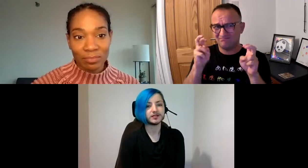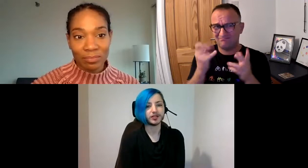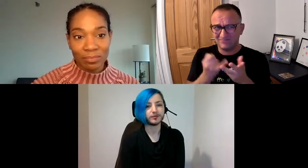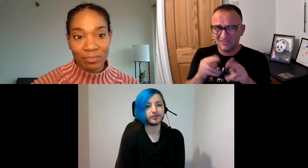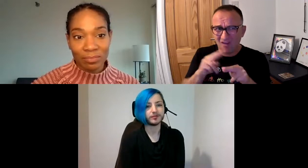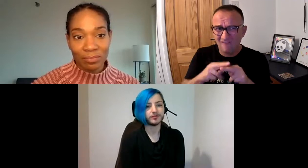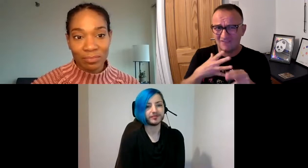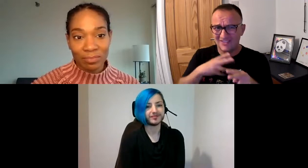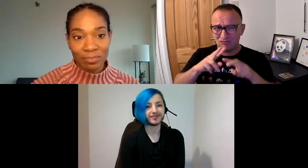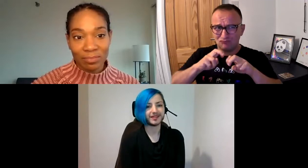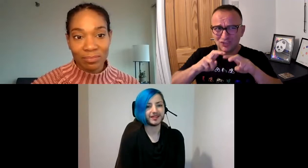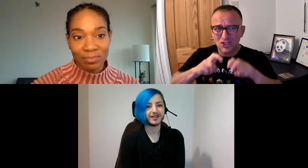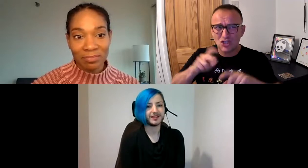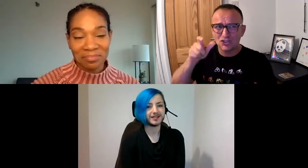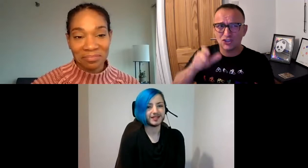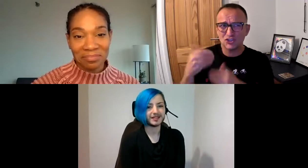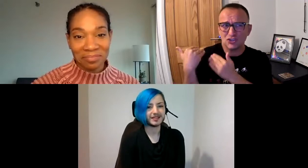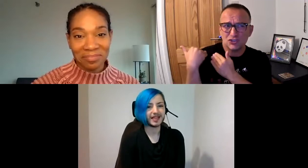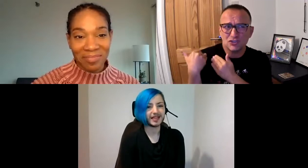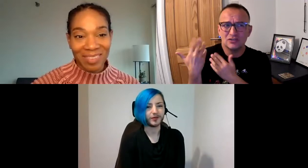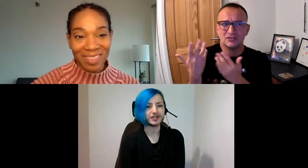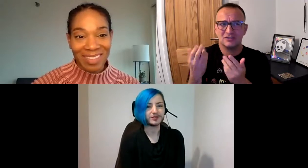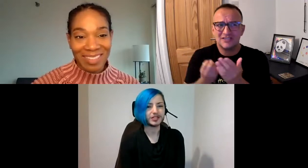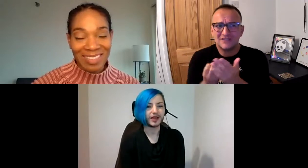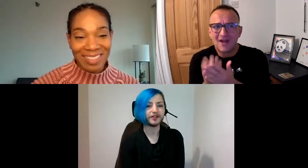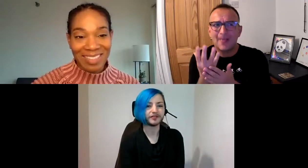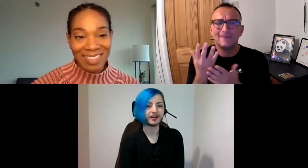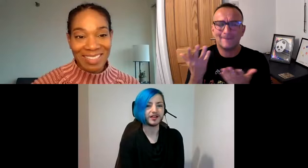a voluntary basis and we applied for funding but its